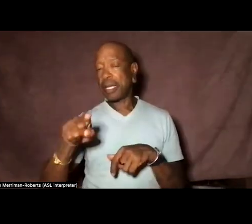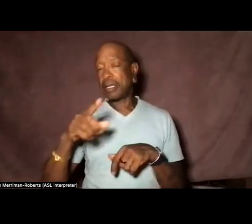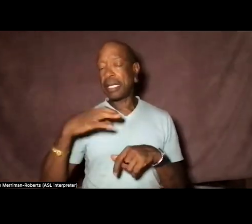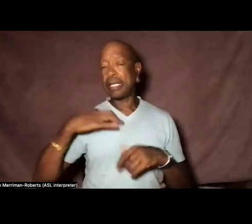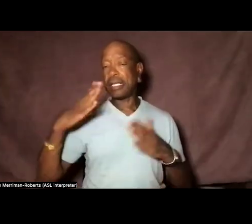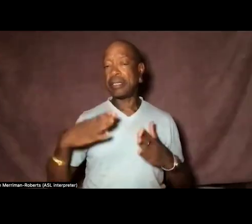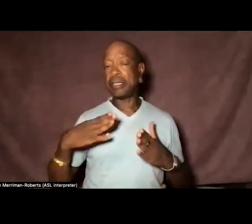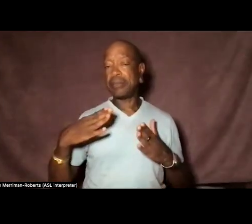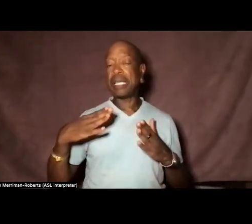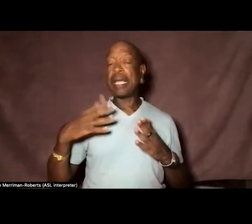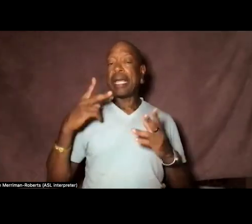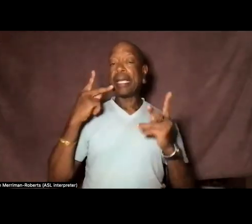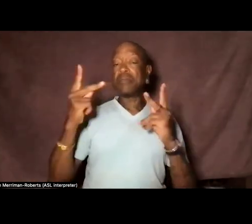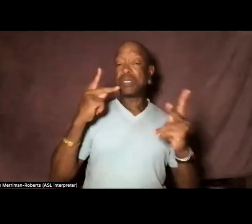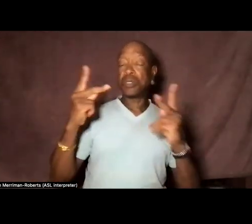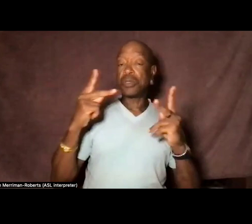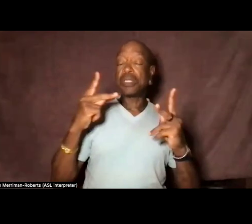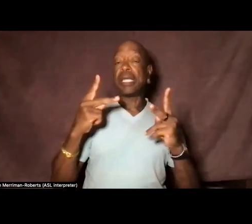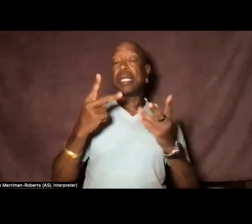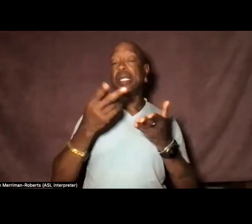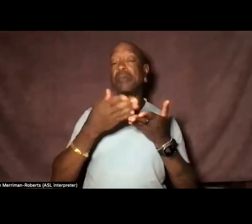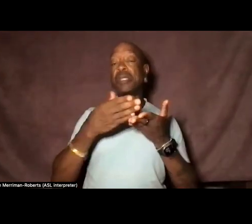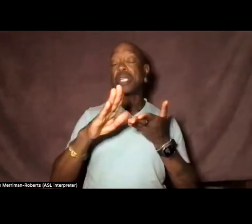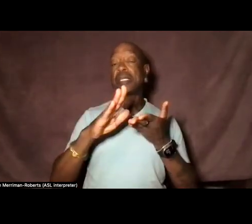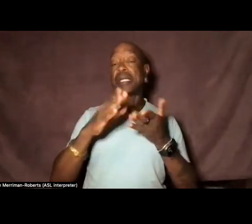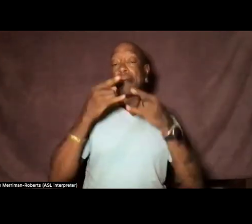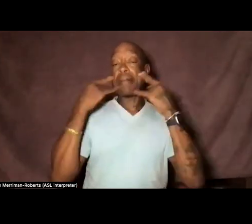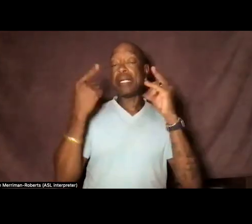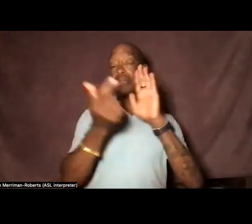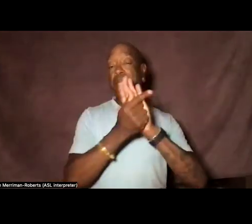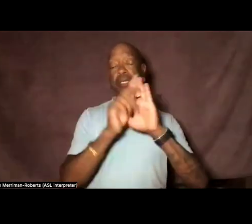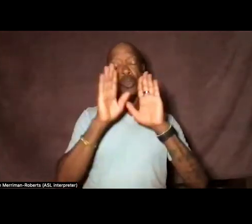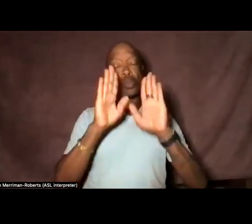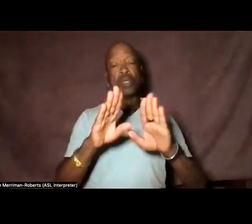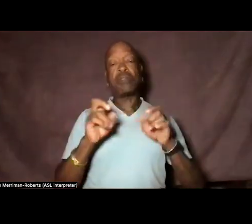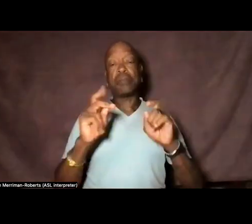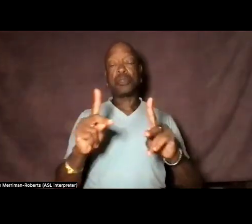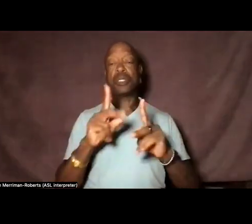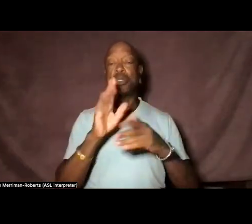boards reject mask bans it's a really great opportunity to be in space with others and